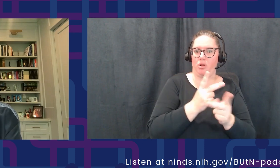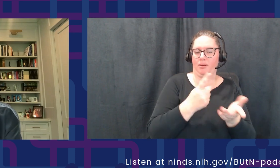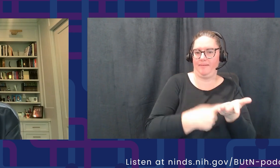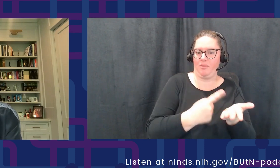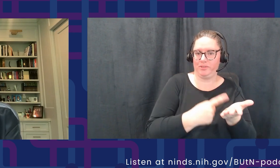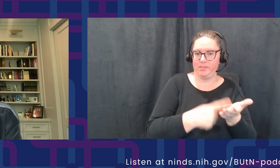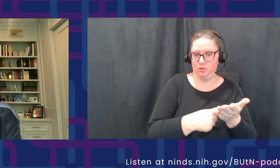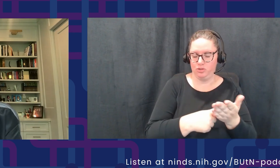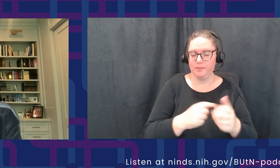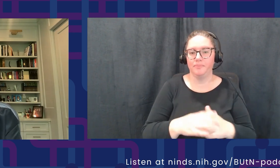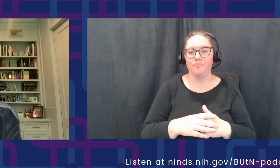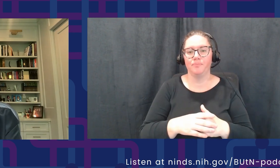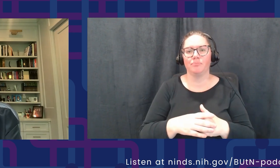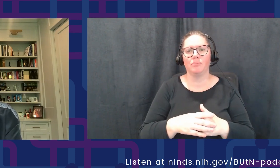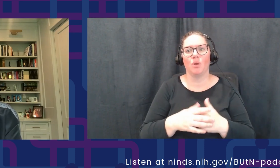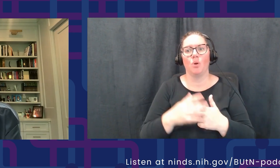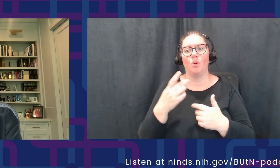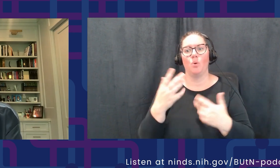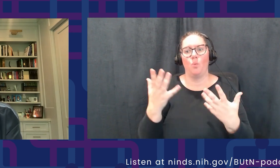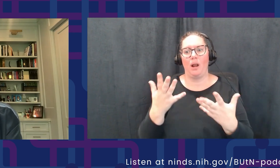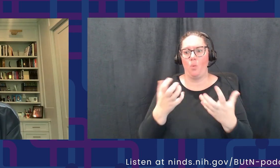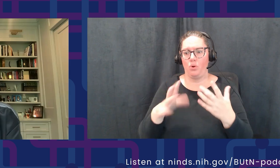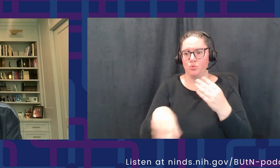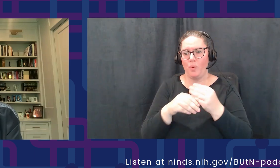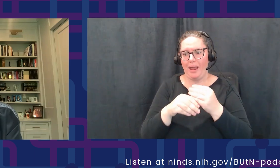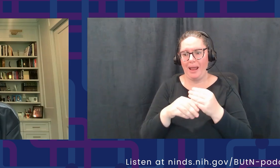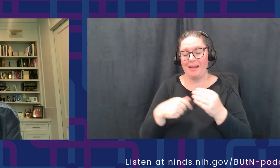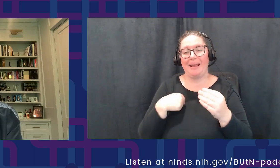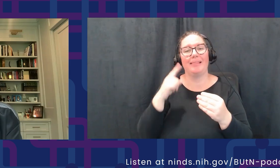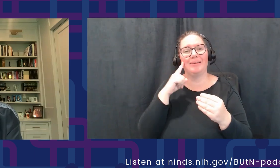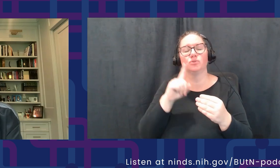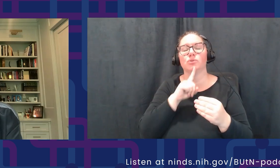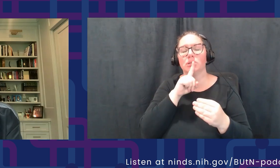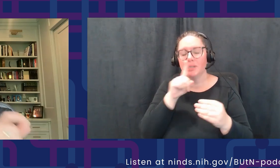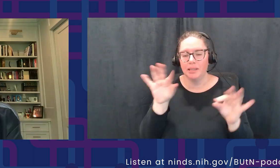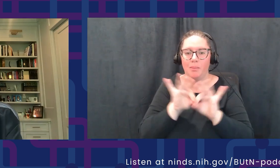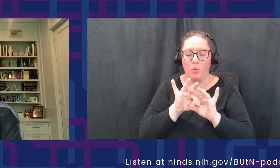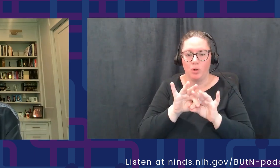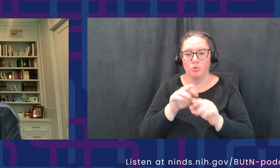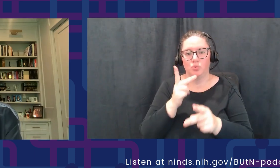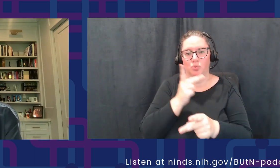The only thing I want to add- I think it's really important to keep your